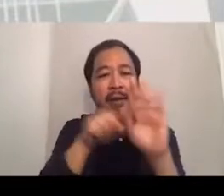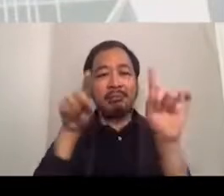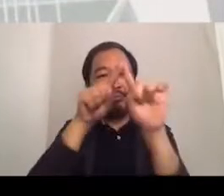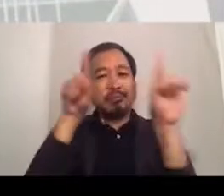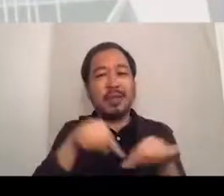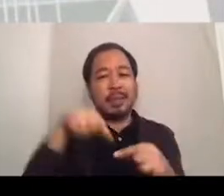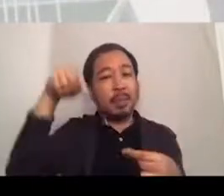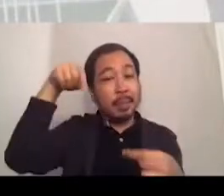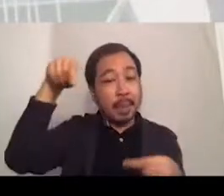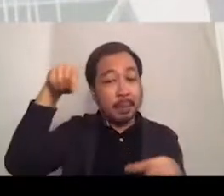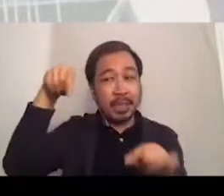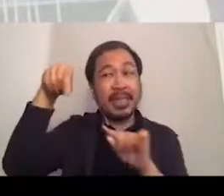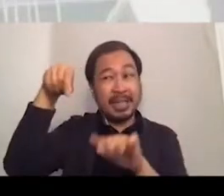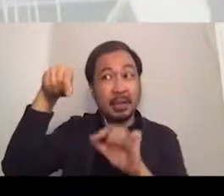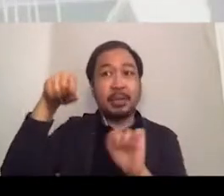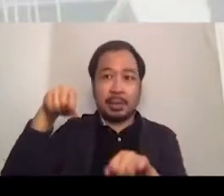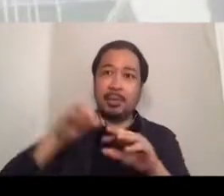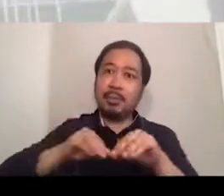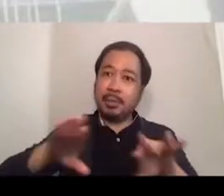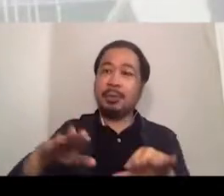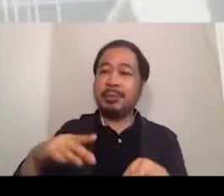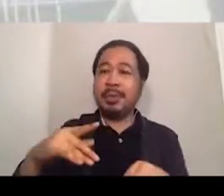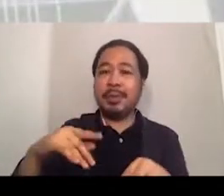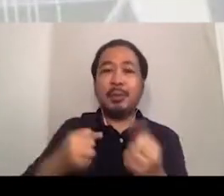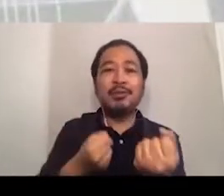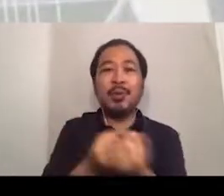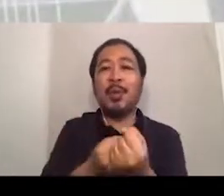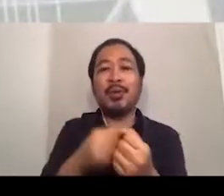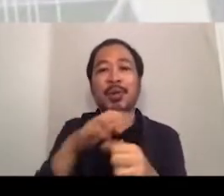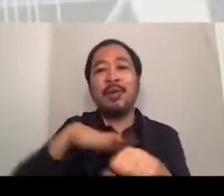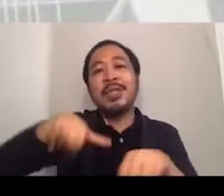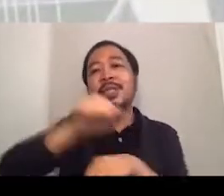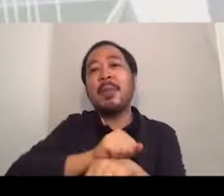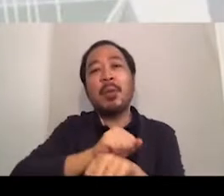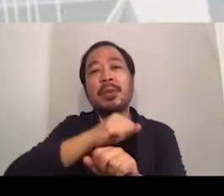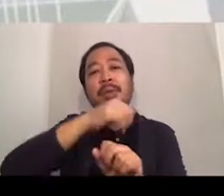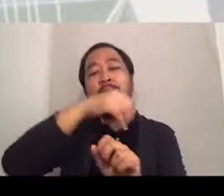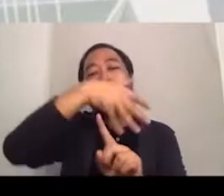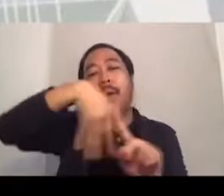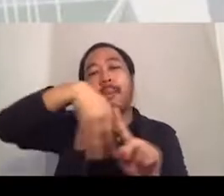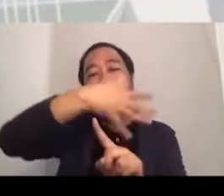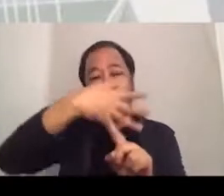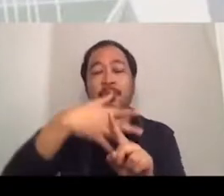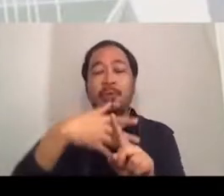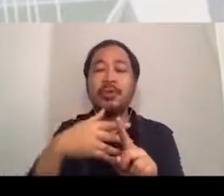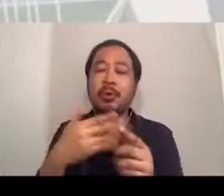We will now move on to the next person, who is Ms. Ng Lai Thin,